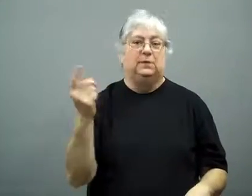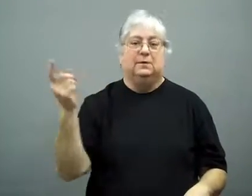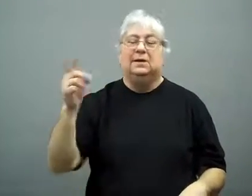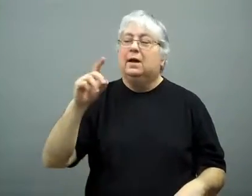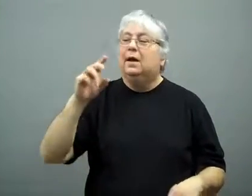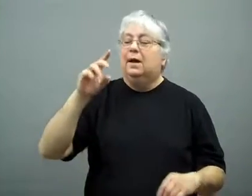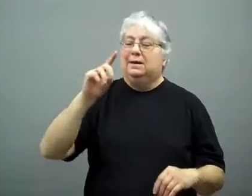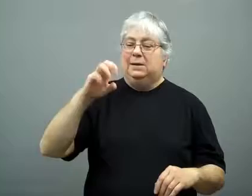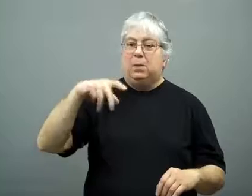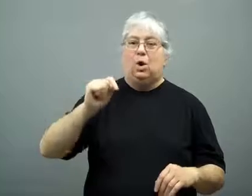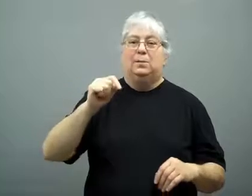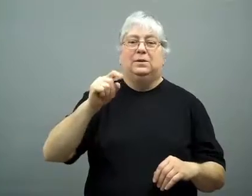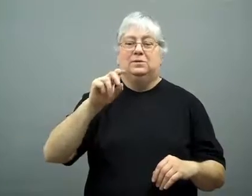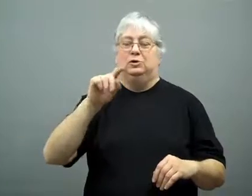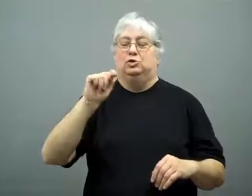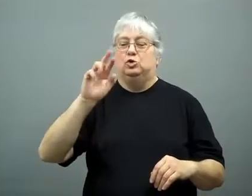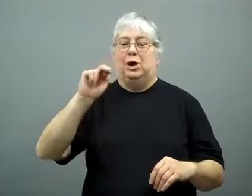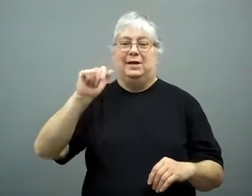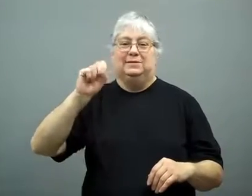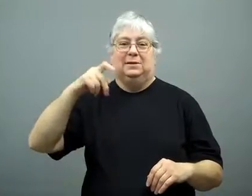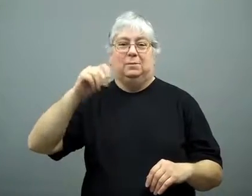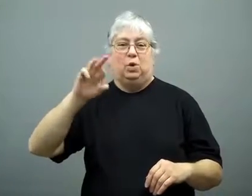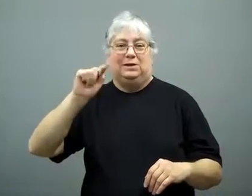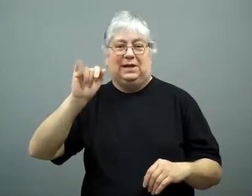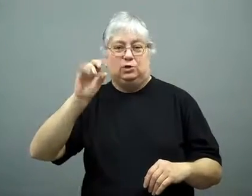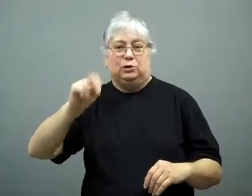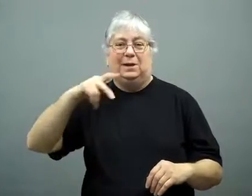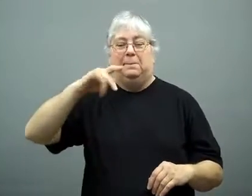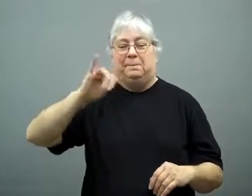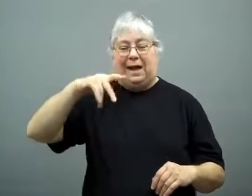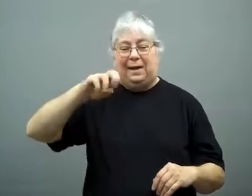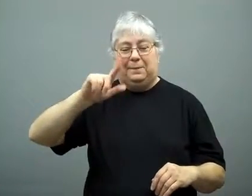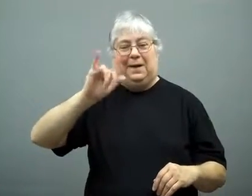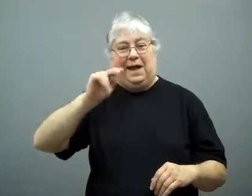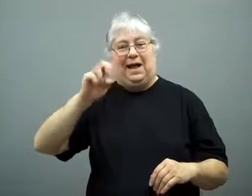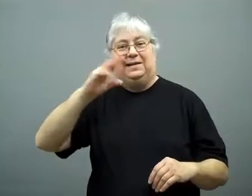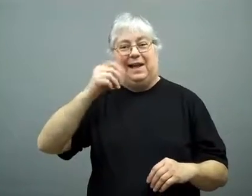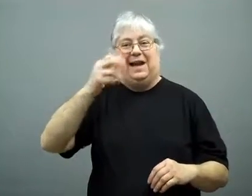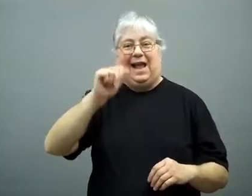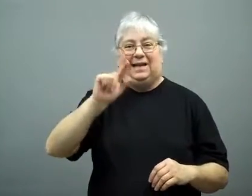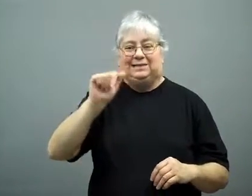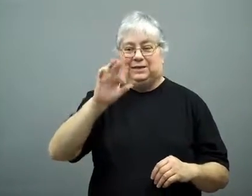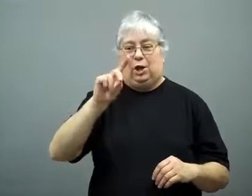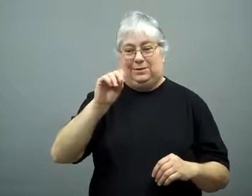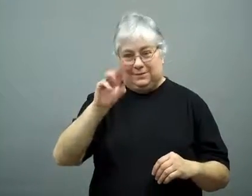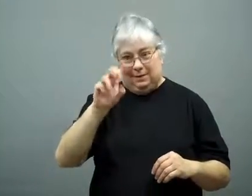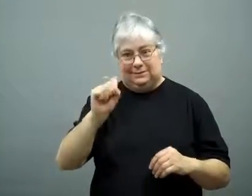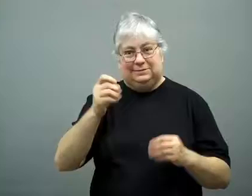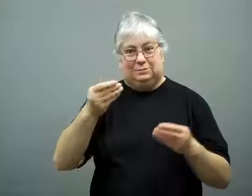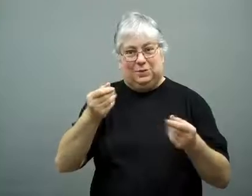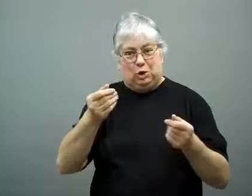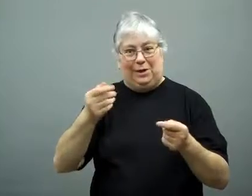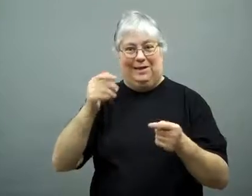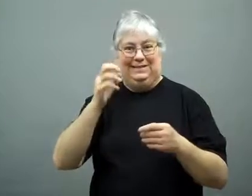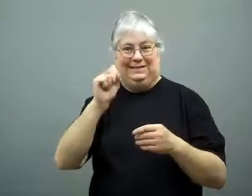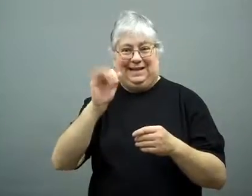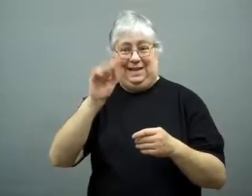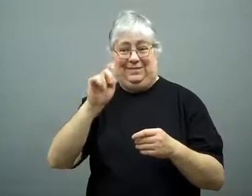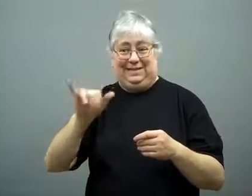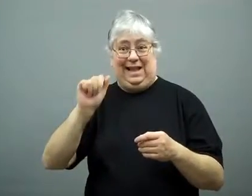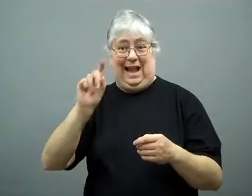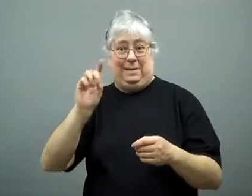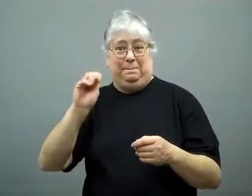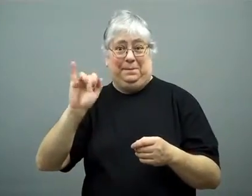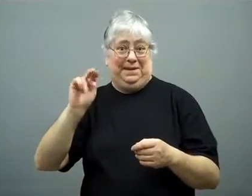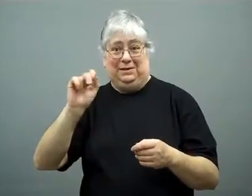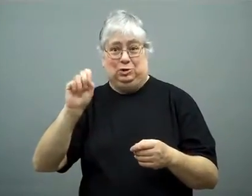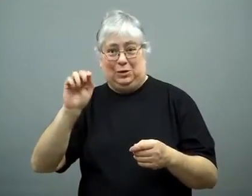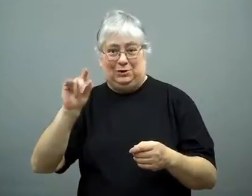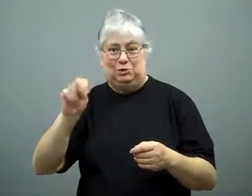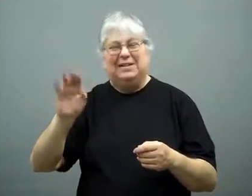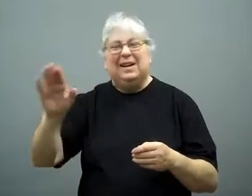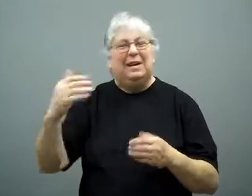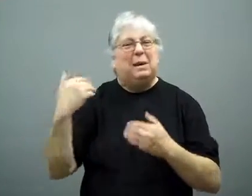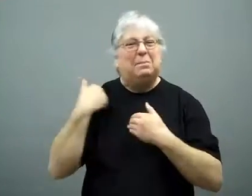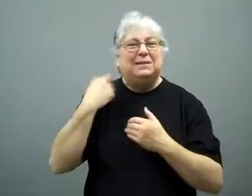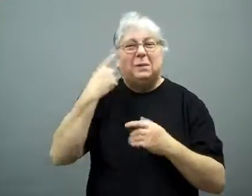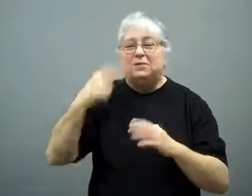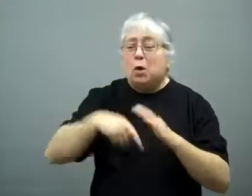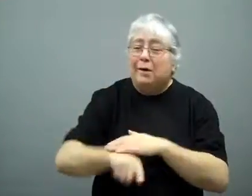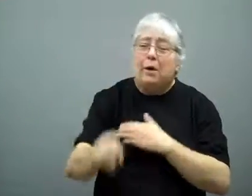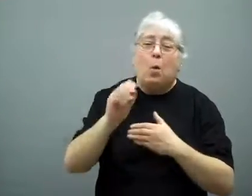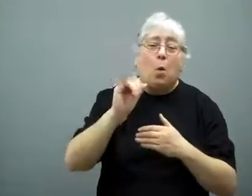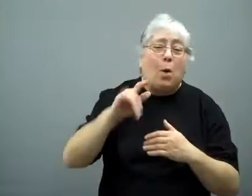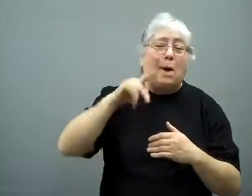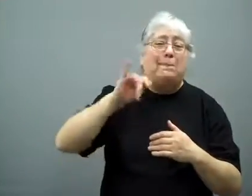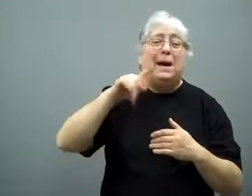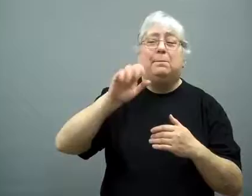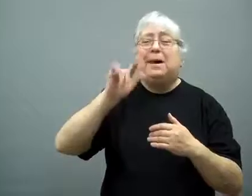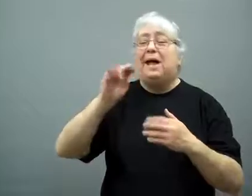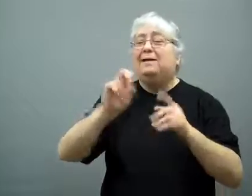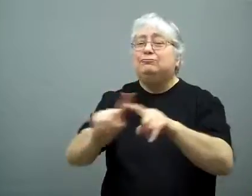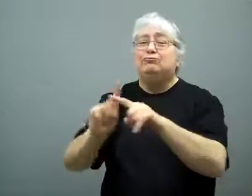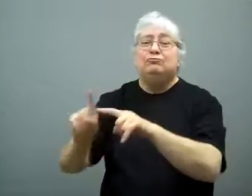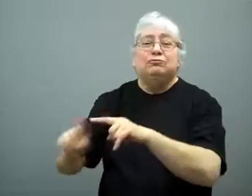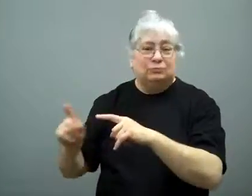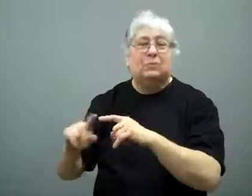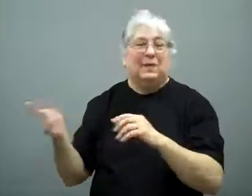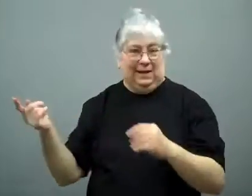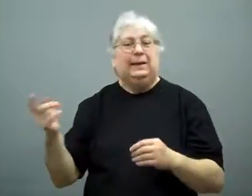the Department of Transportation's Pipeline and Hazardous Materials